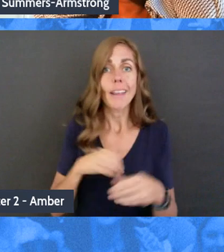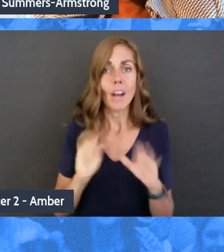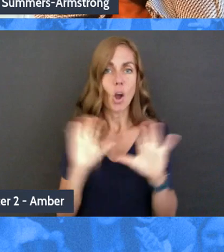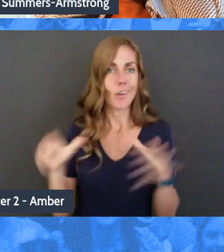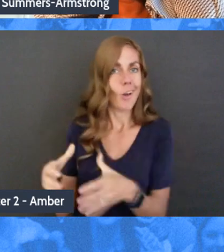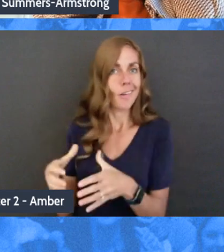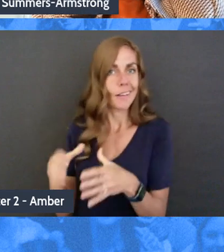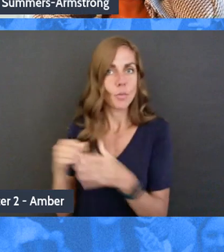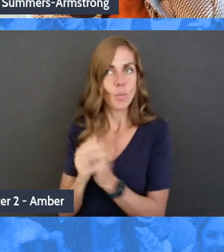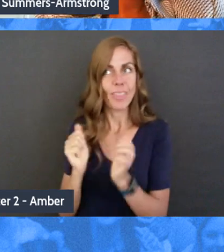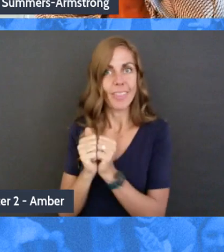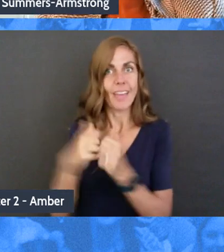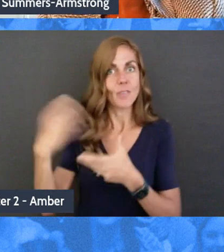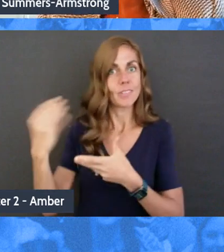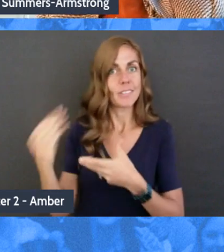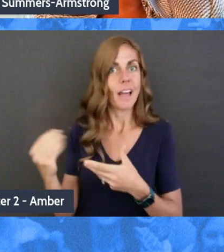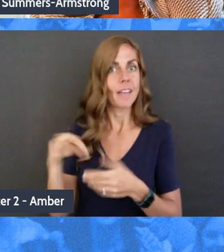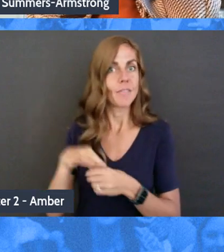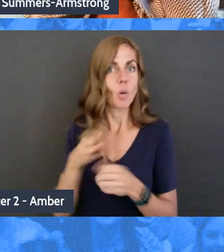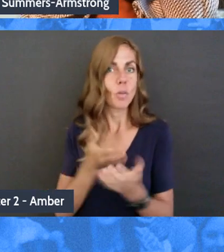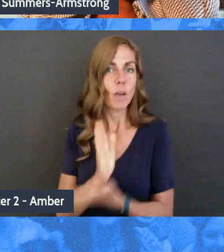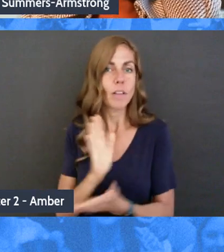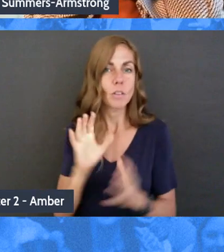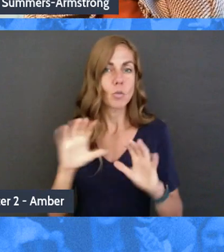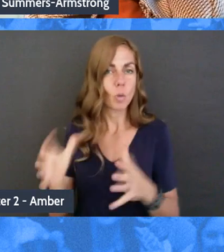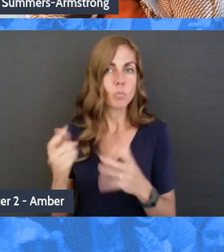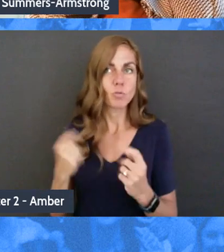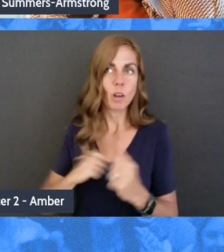groups to stop them last session.